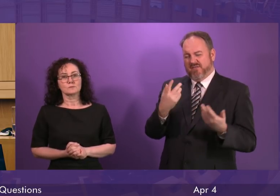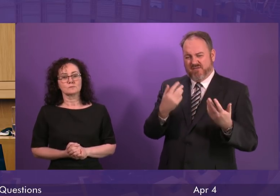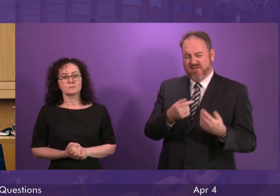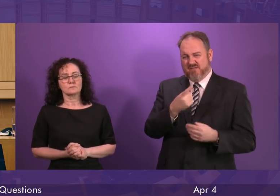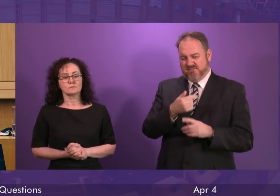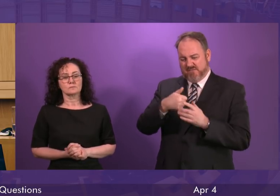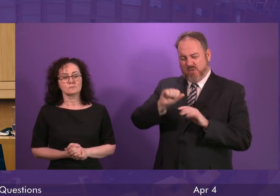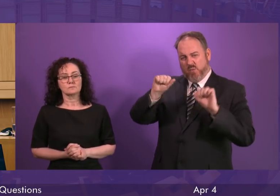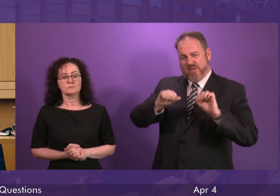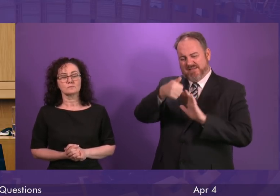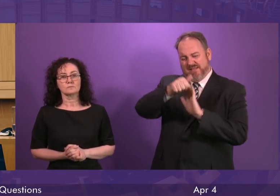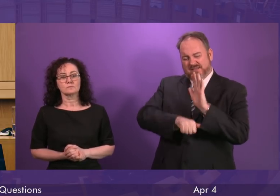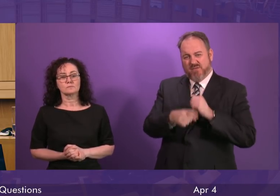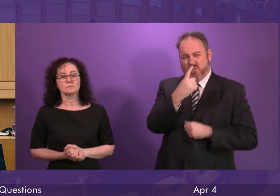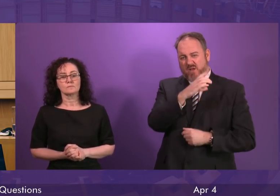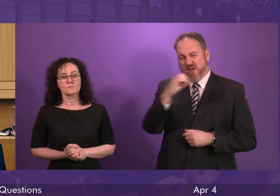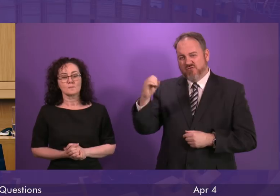to the health and social care partnership: